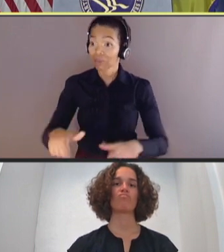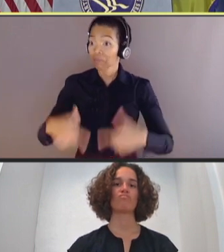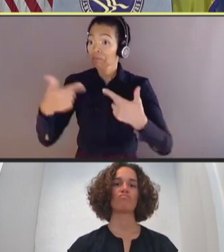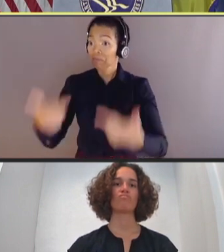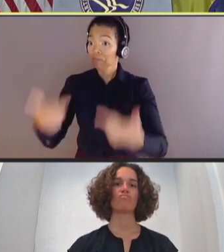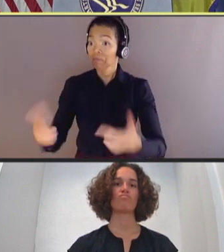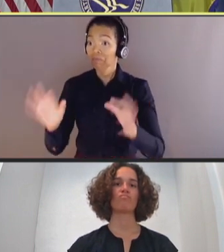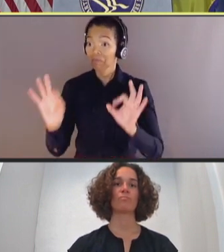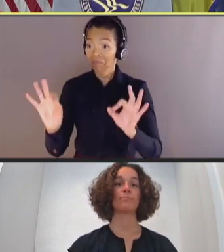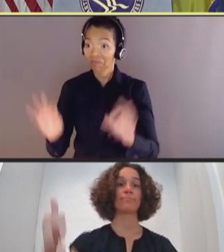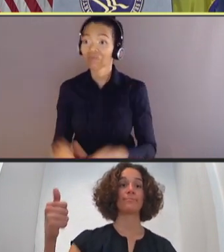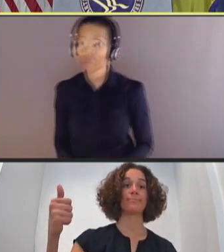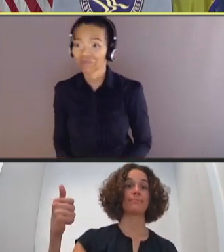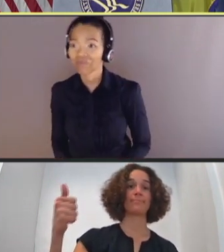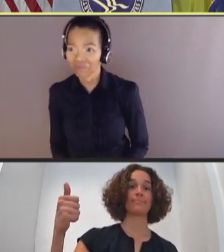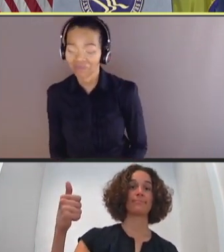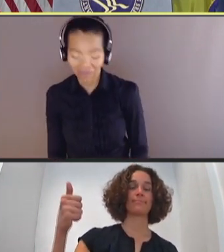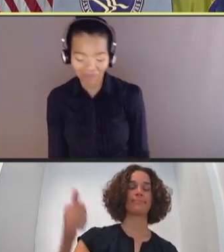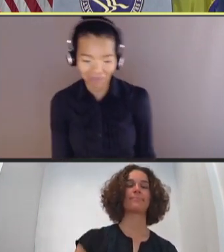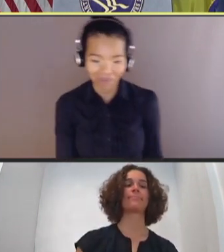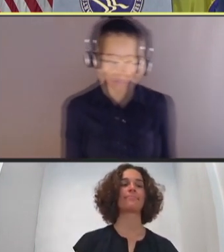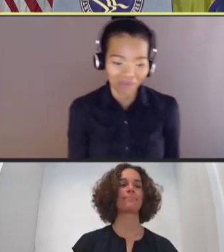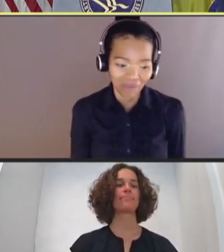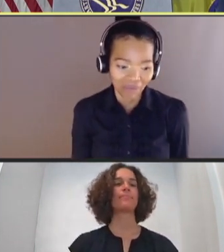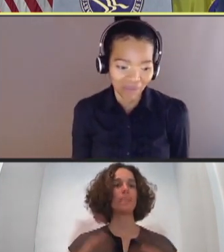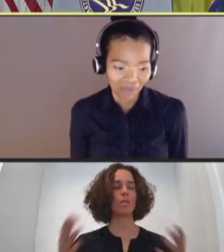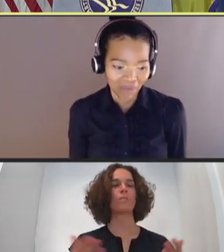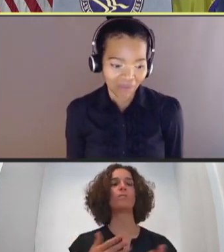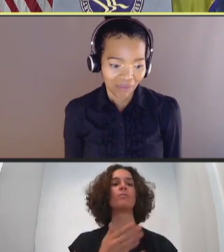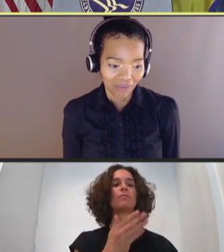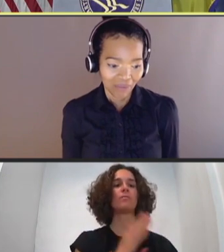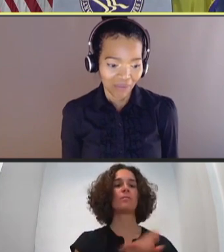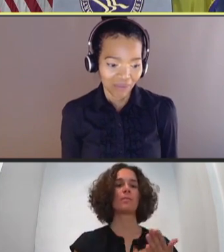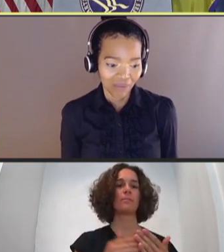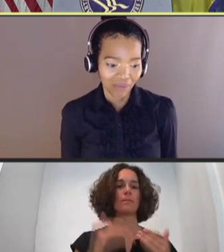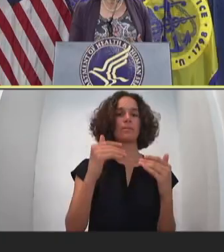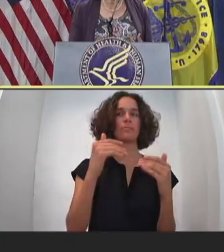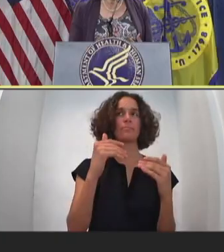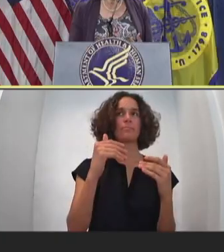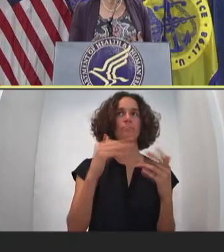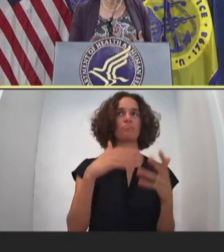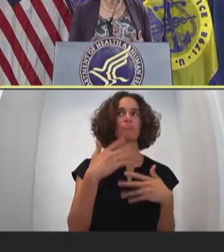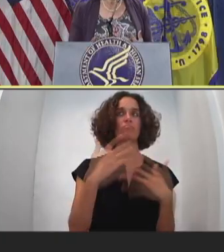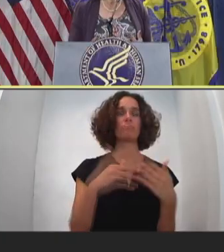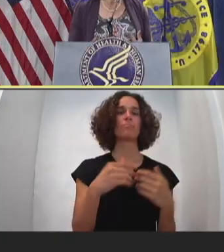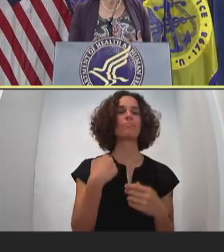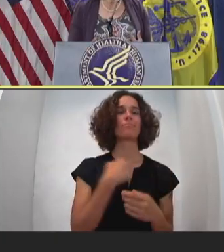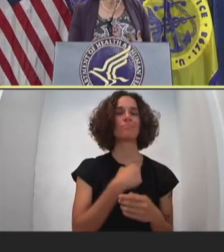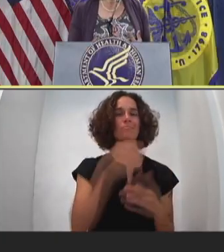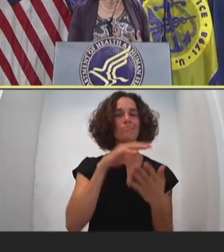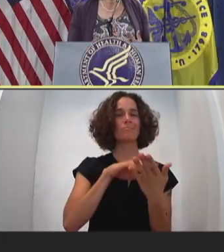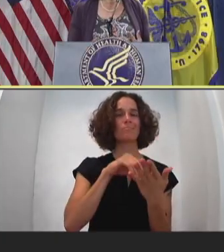So, there are some lessons learned from previous rollouts in new vaccines. And